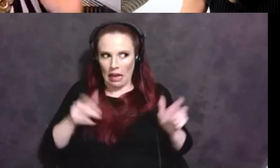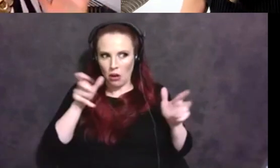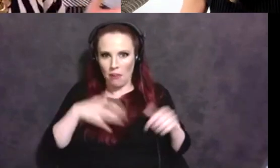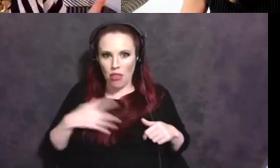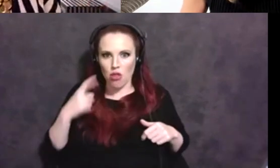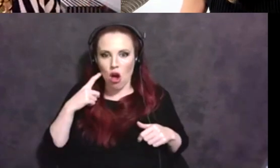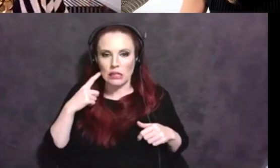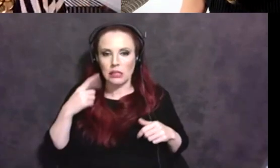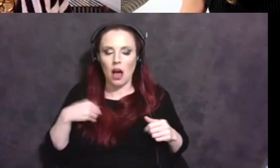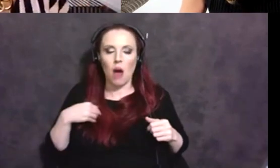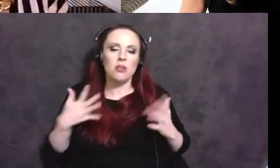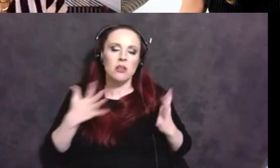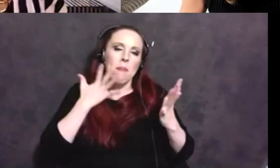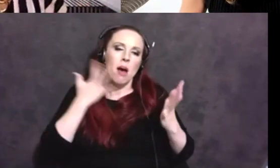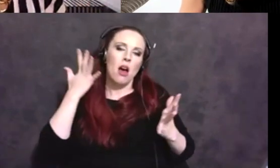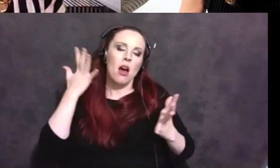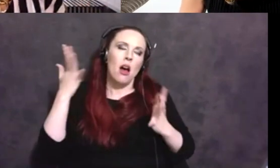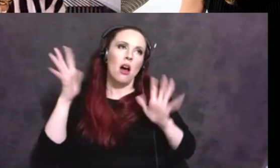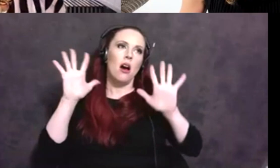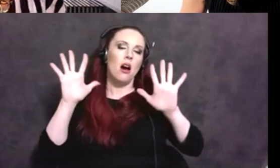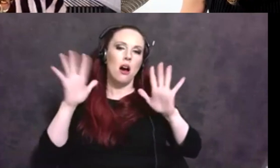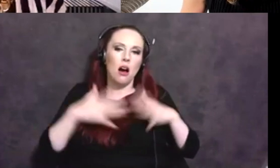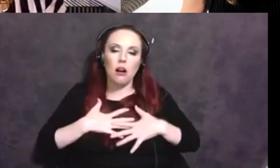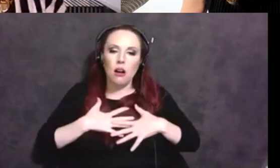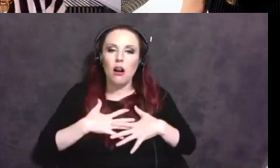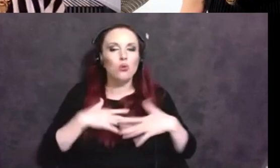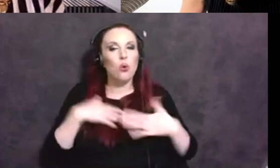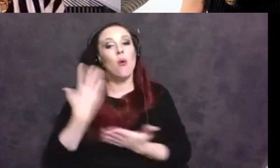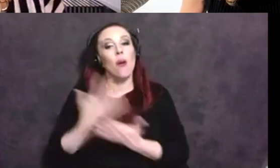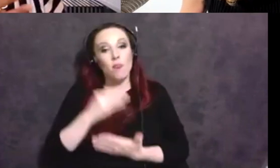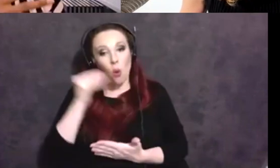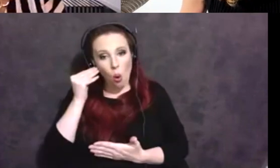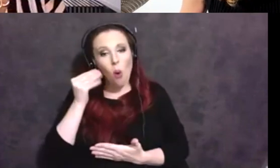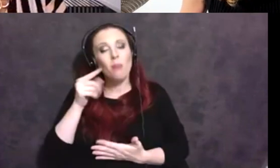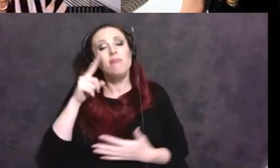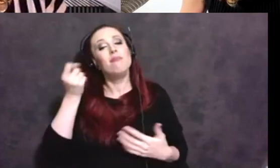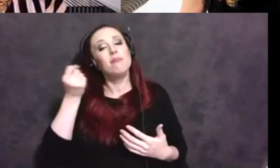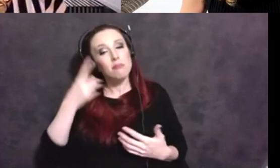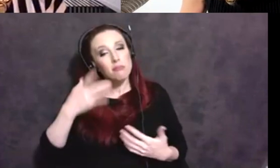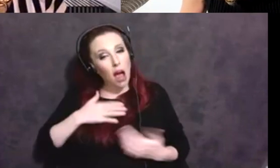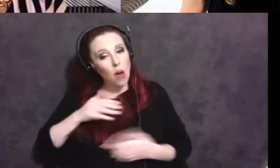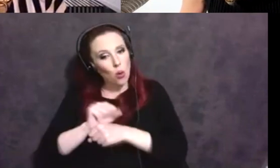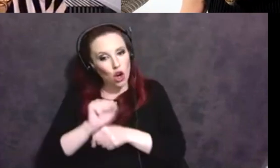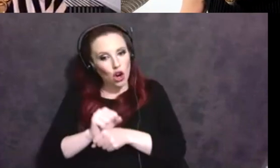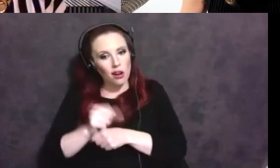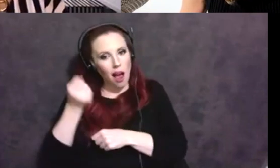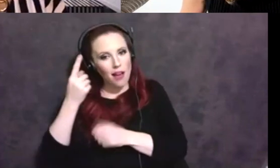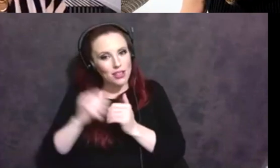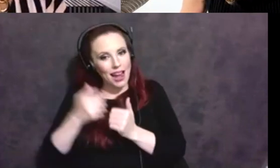racist, everyone. It was almost like could they hear my thoughts? I am mortified in this